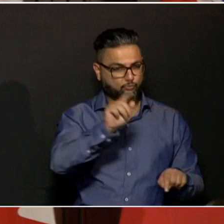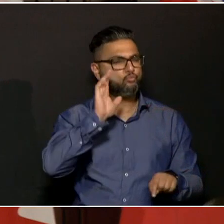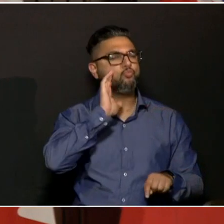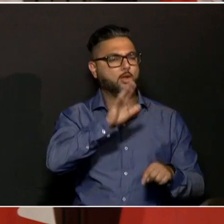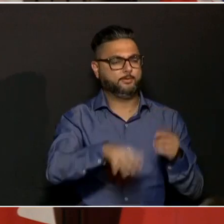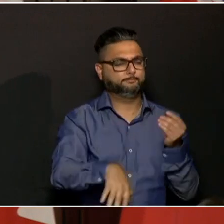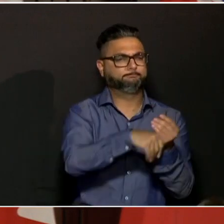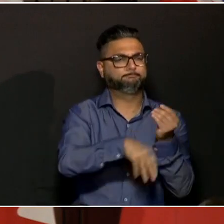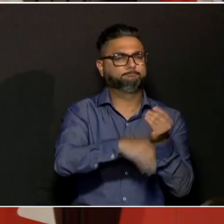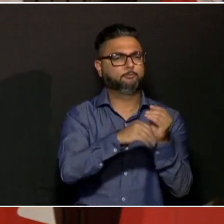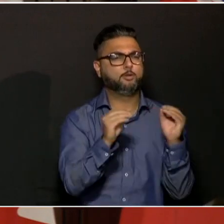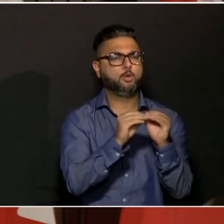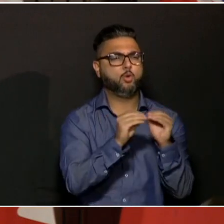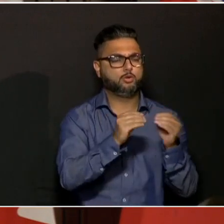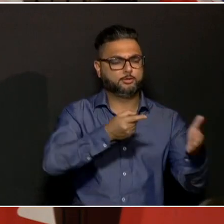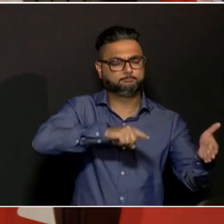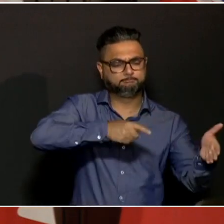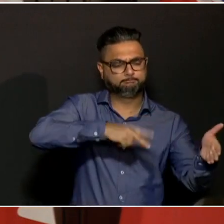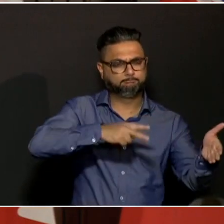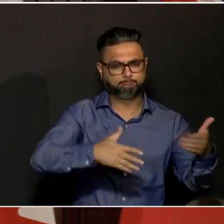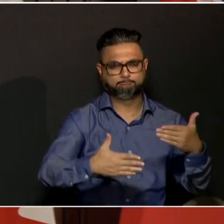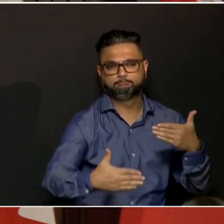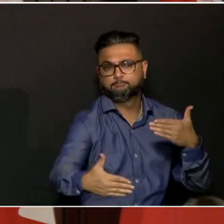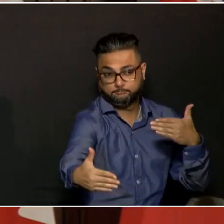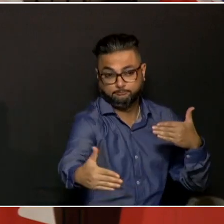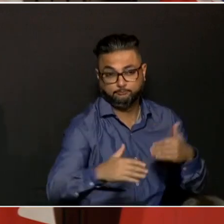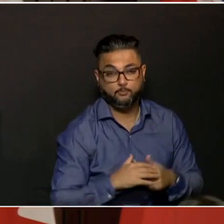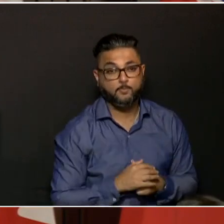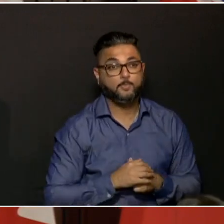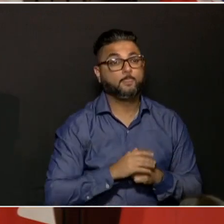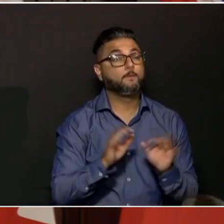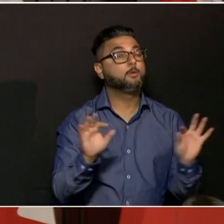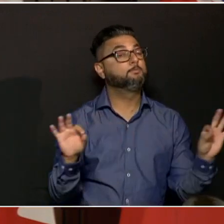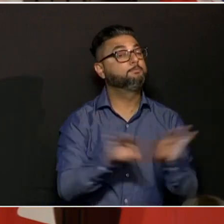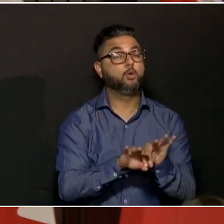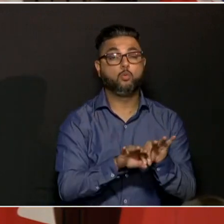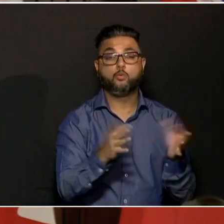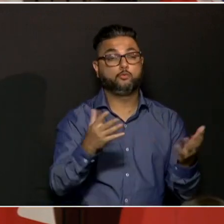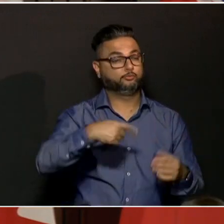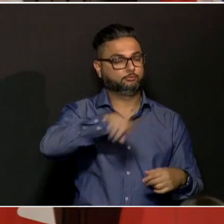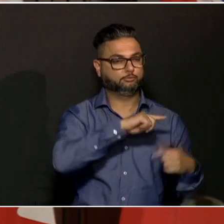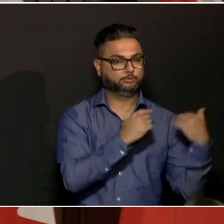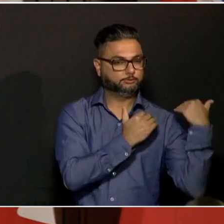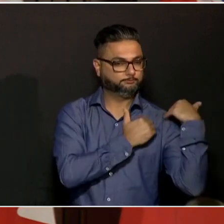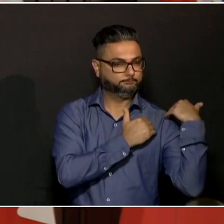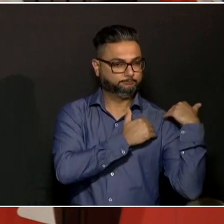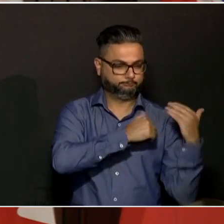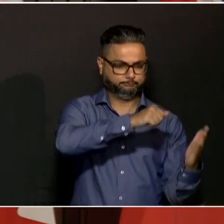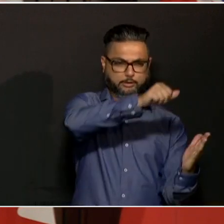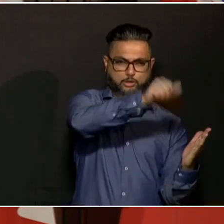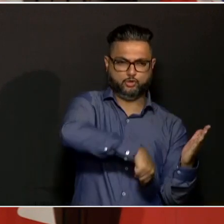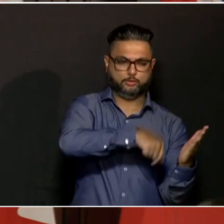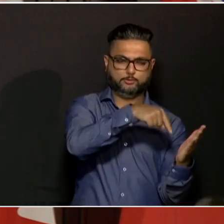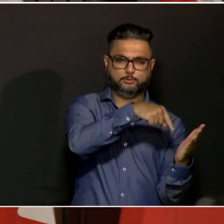in the coming weeks but the biggest thing we can do is to make sure surgeries are not delayed,